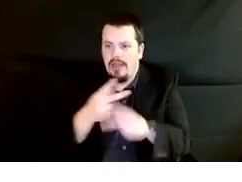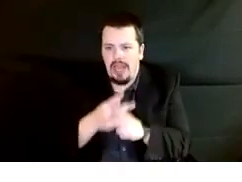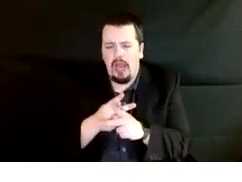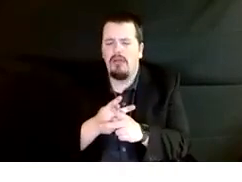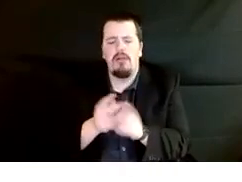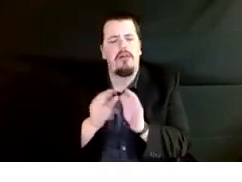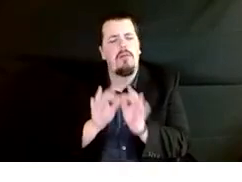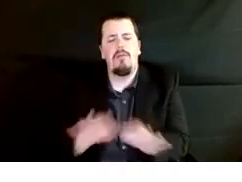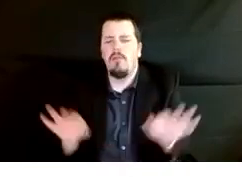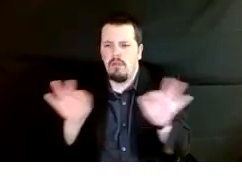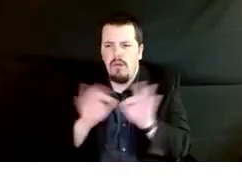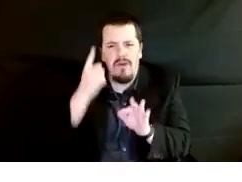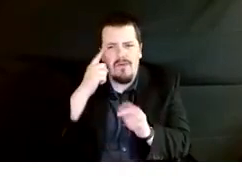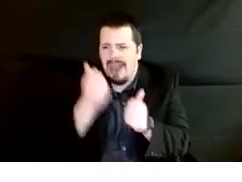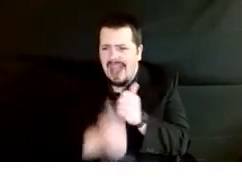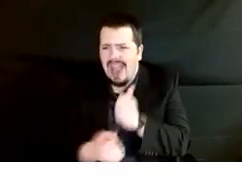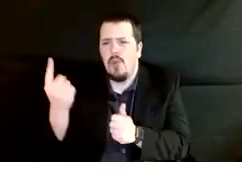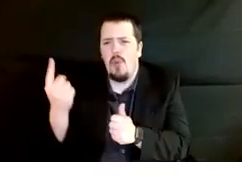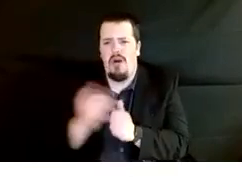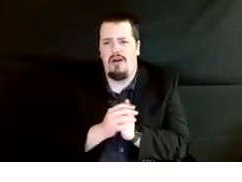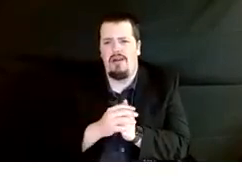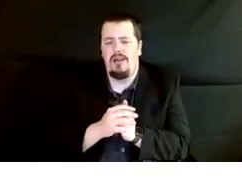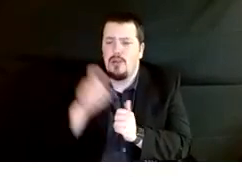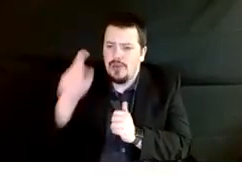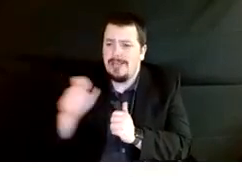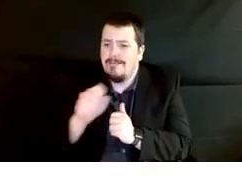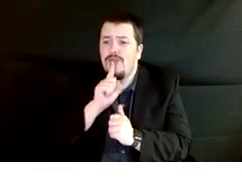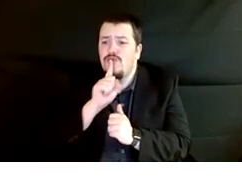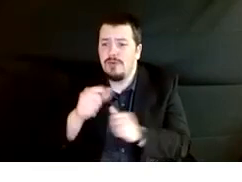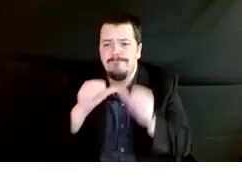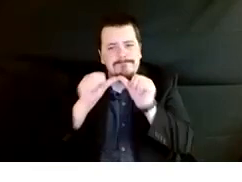uh to everyone and we just need to make sure that we continue doing this.. we don't want to forget